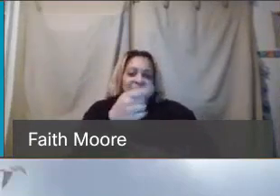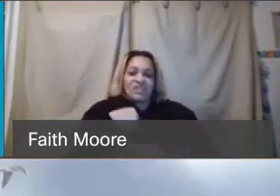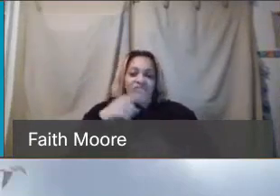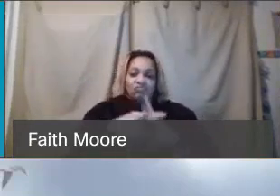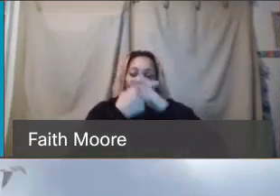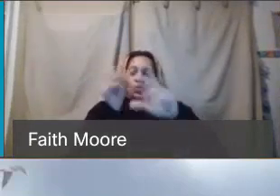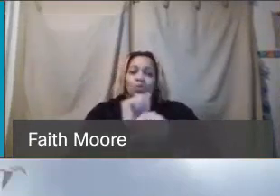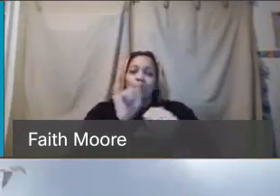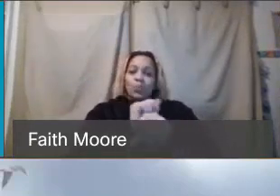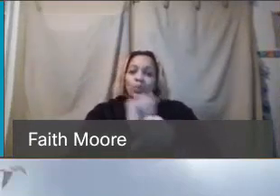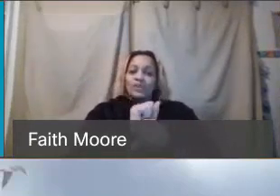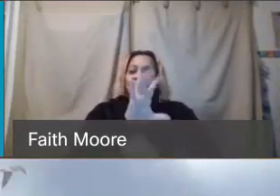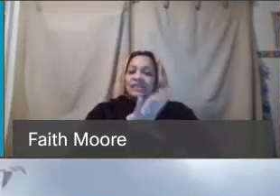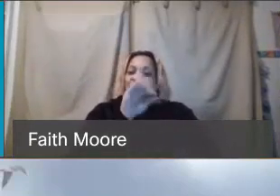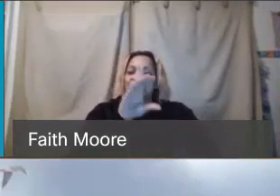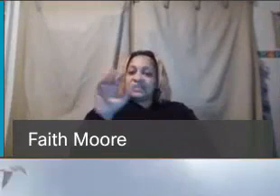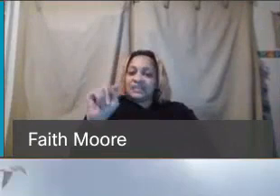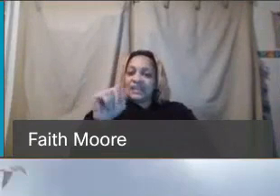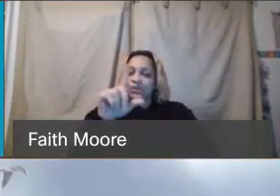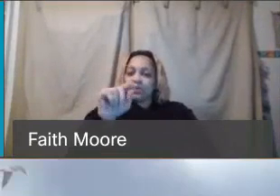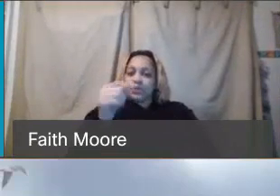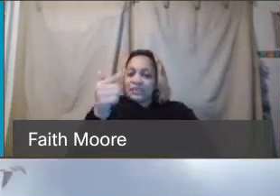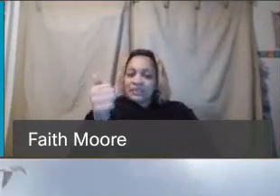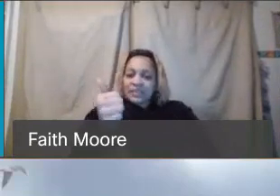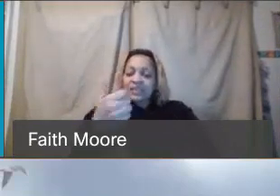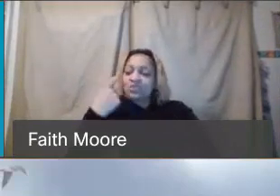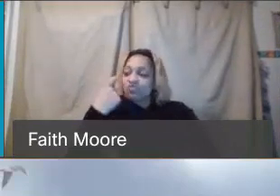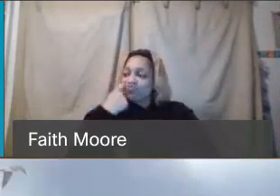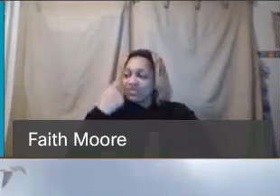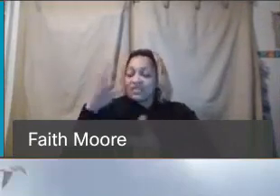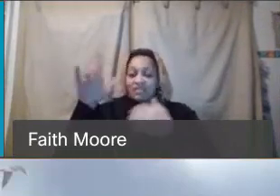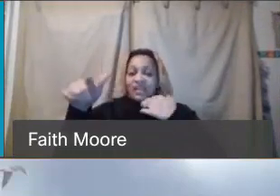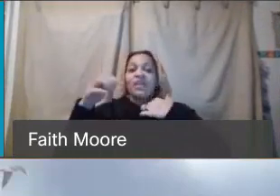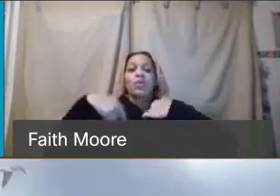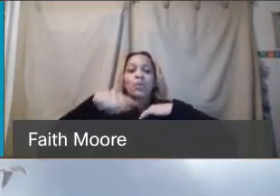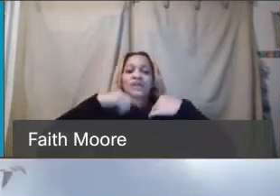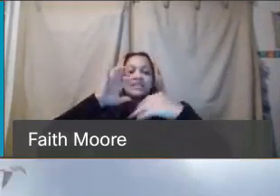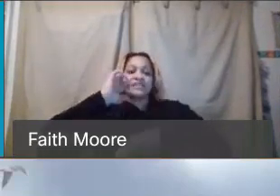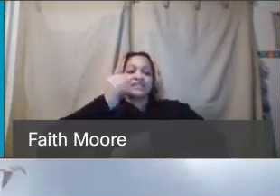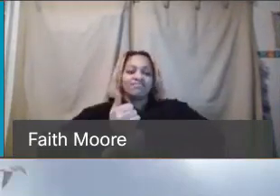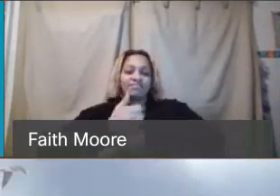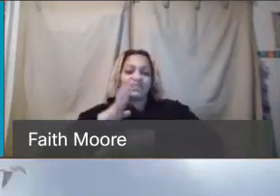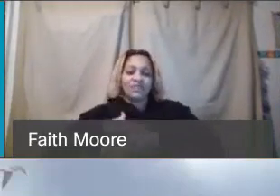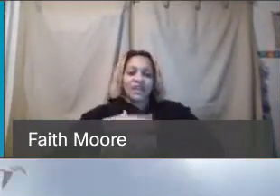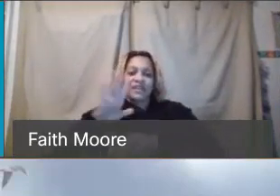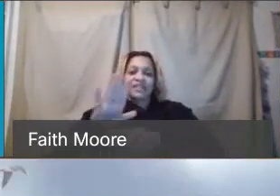Was when it was a year after we installed the 1st, bit of to teach you 2nd, it was a 1 way facility in 2009 between.